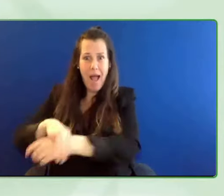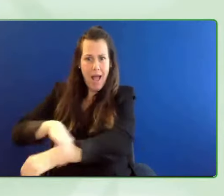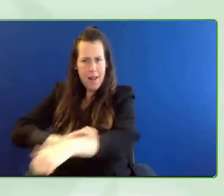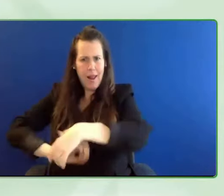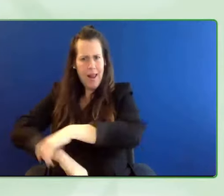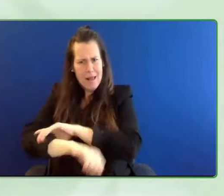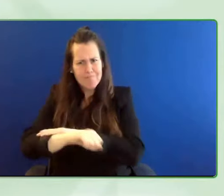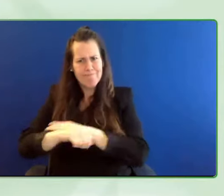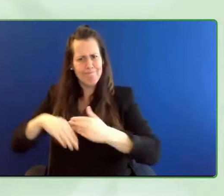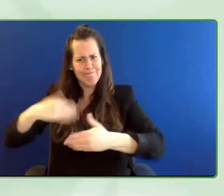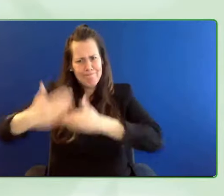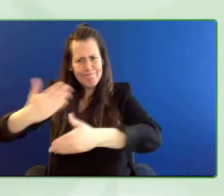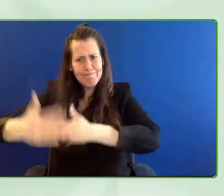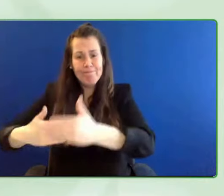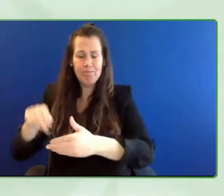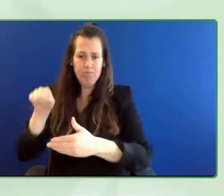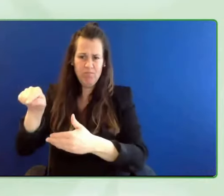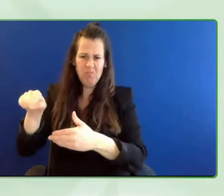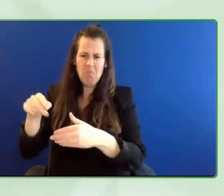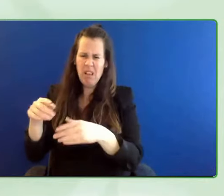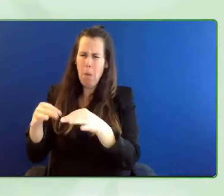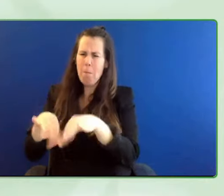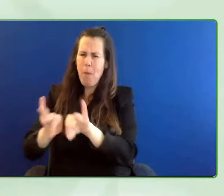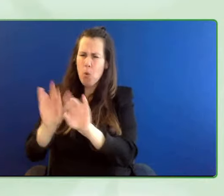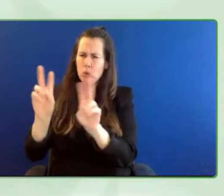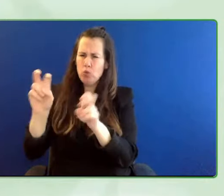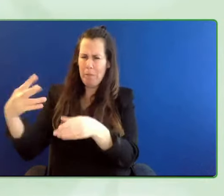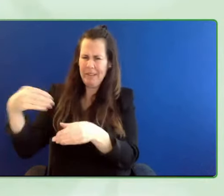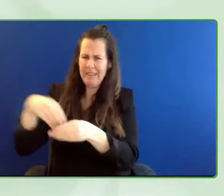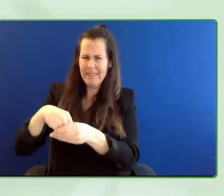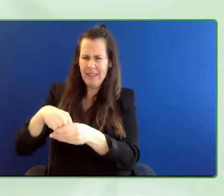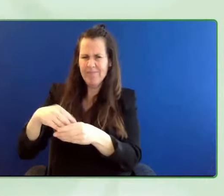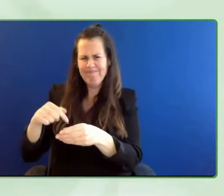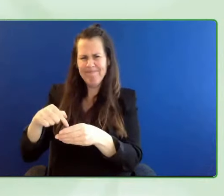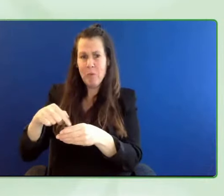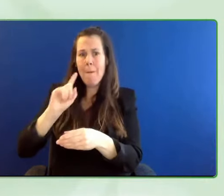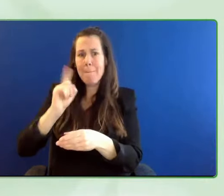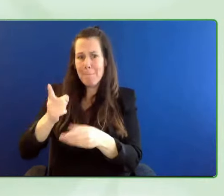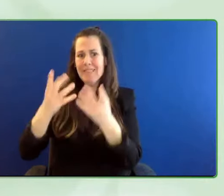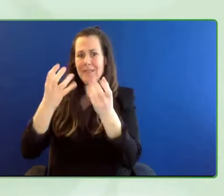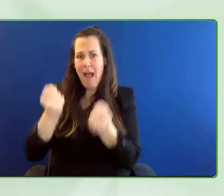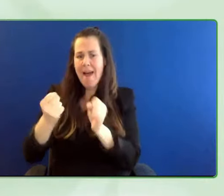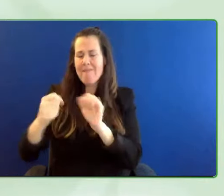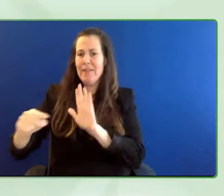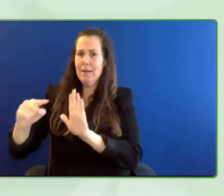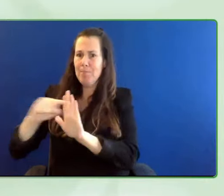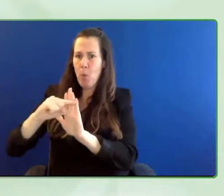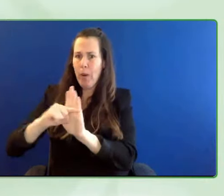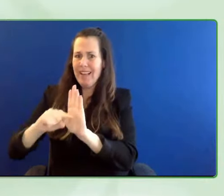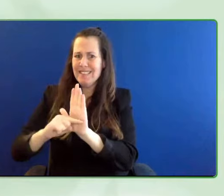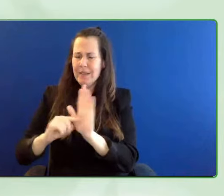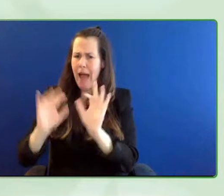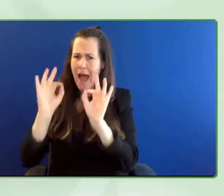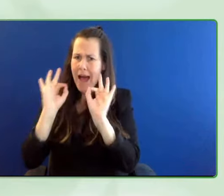As a person who is ageing, I am more inclined to saying that I think that this is one of